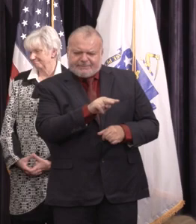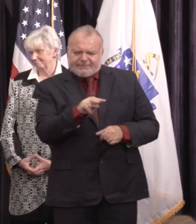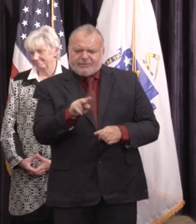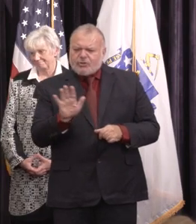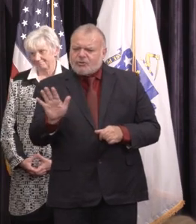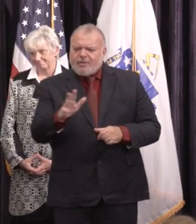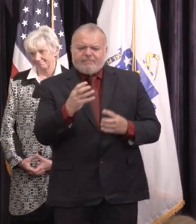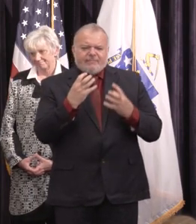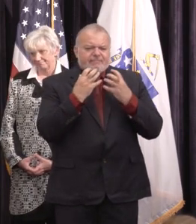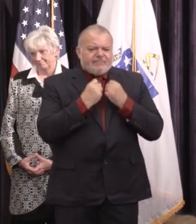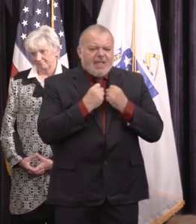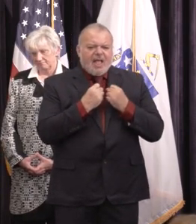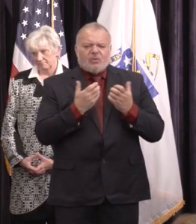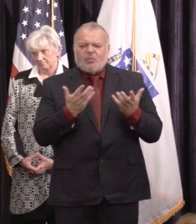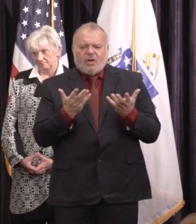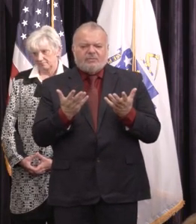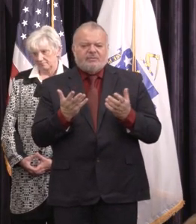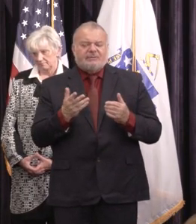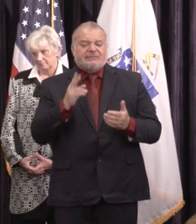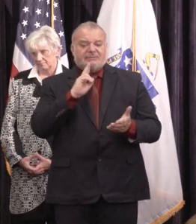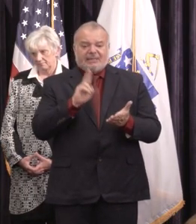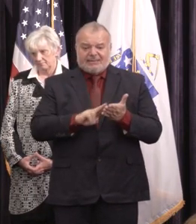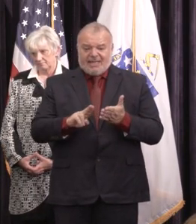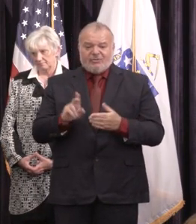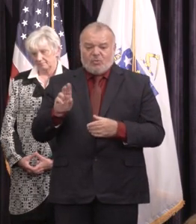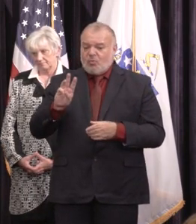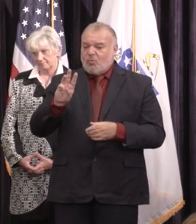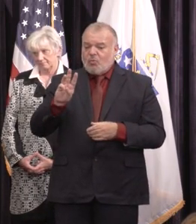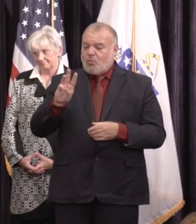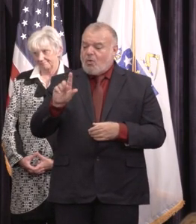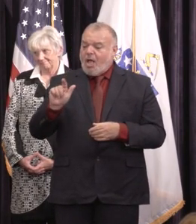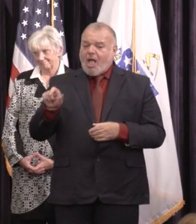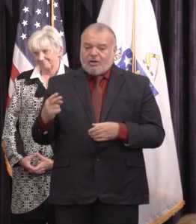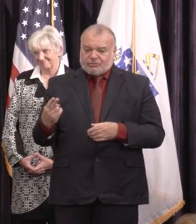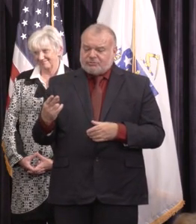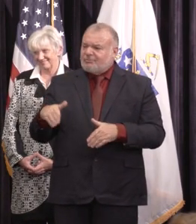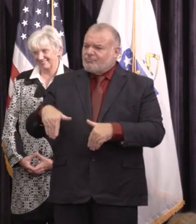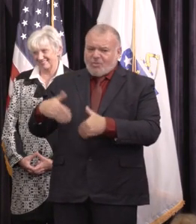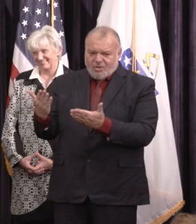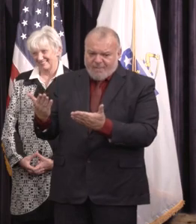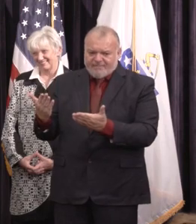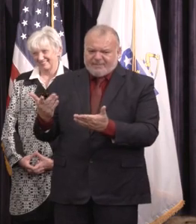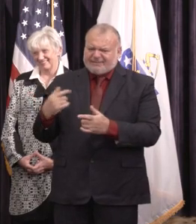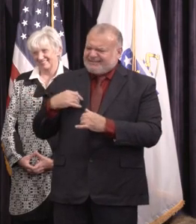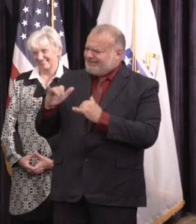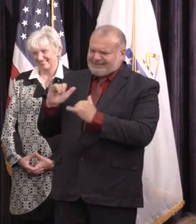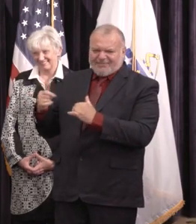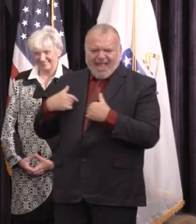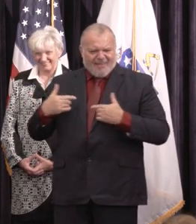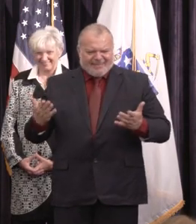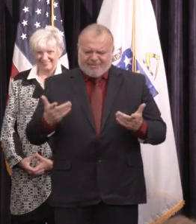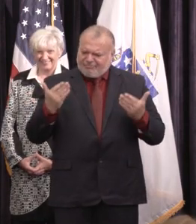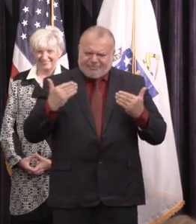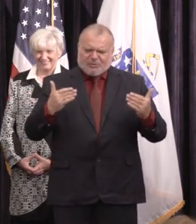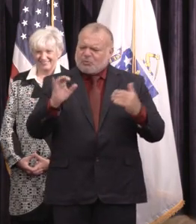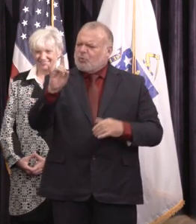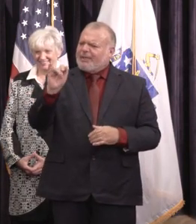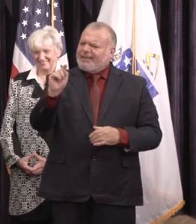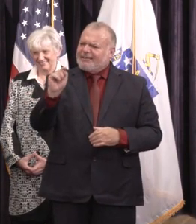Commissioner Wolf had brought forward. I too had a similar reaction. Let's just do it and appreciate